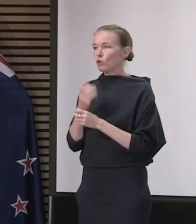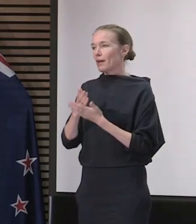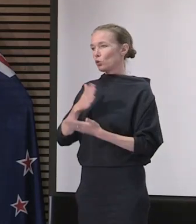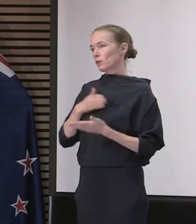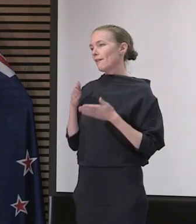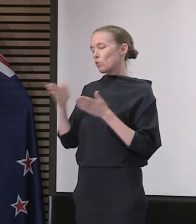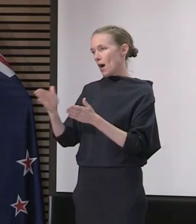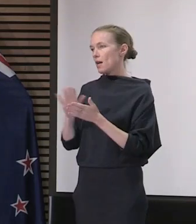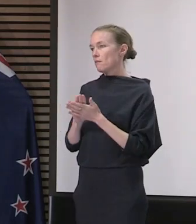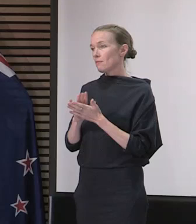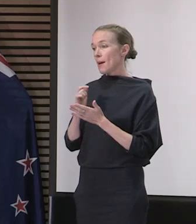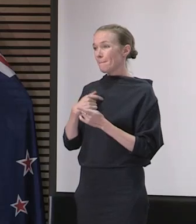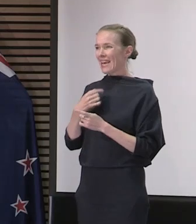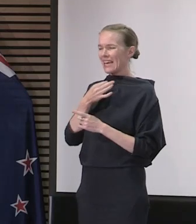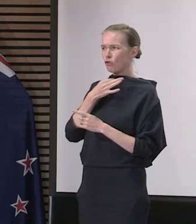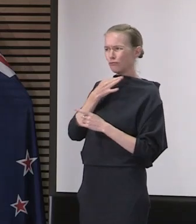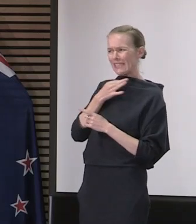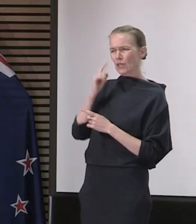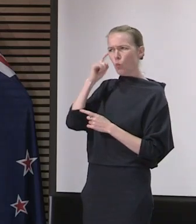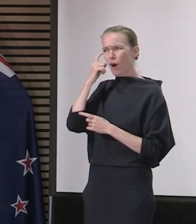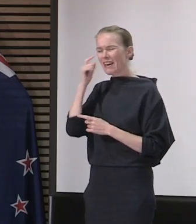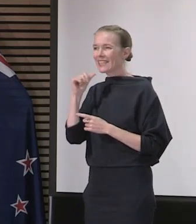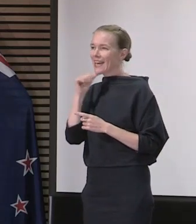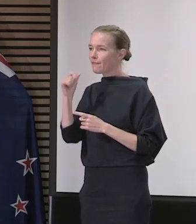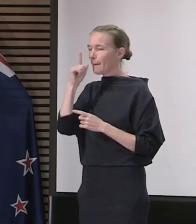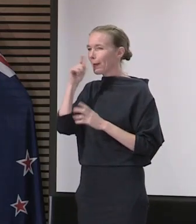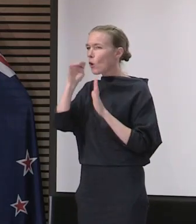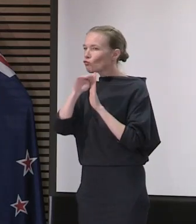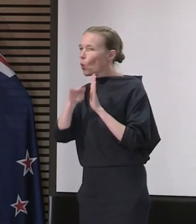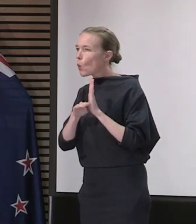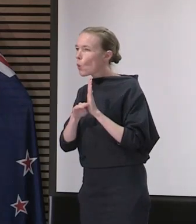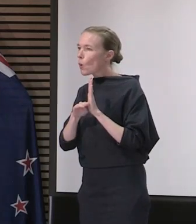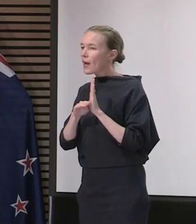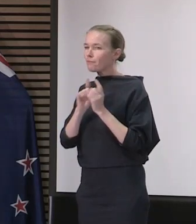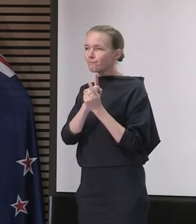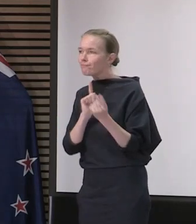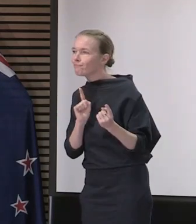raft of things that would come into play. What would make me